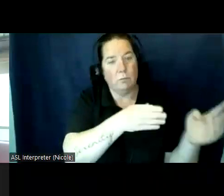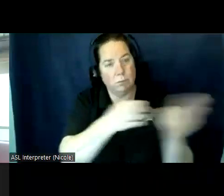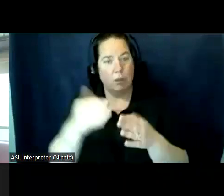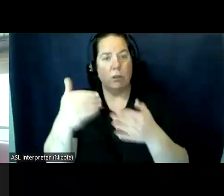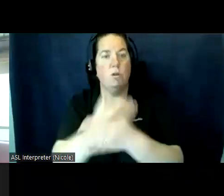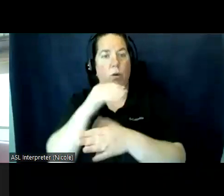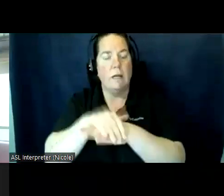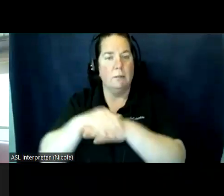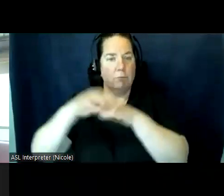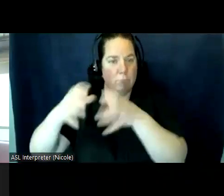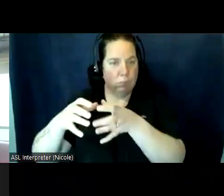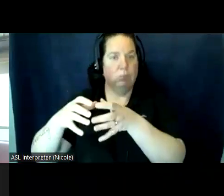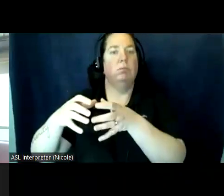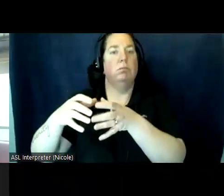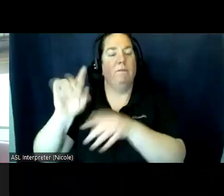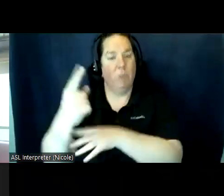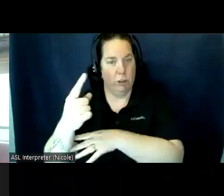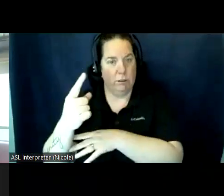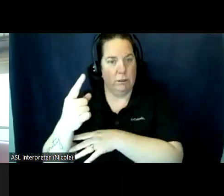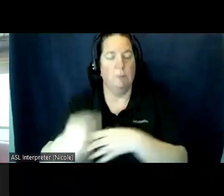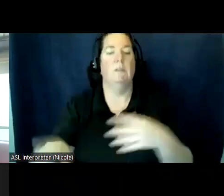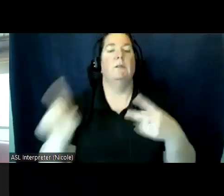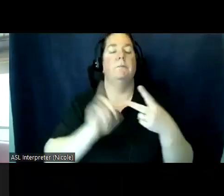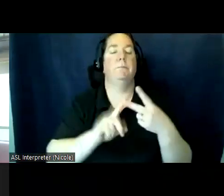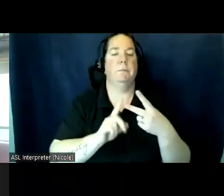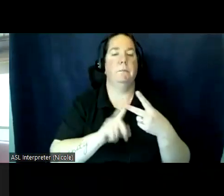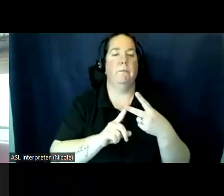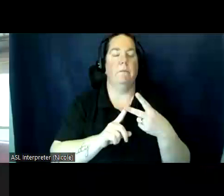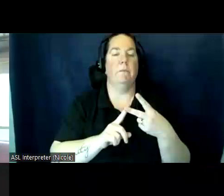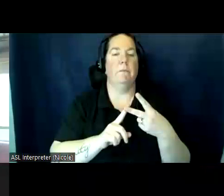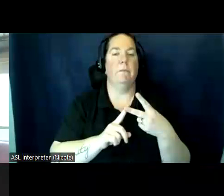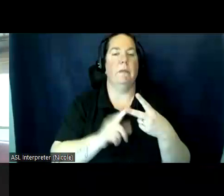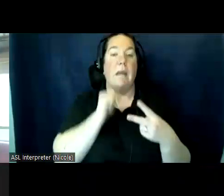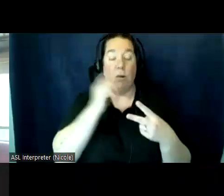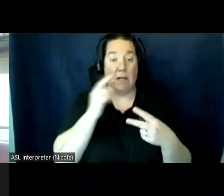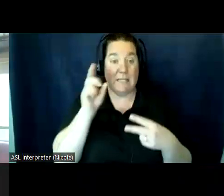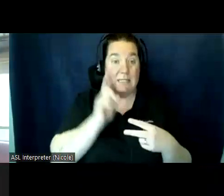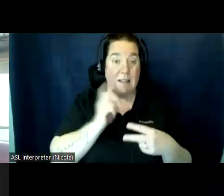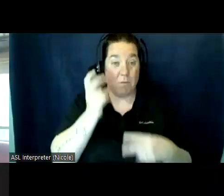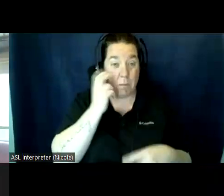first? The second part is I hadn't realized that deafblindness would be treated differently in